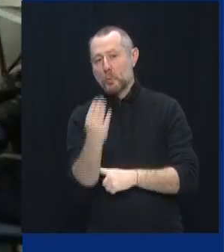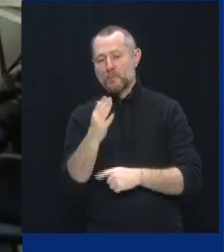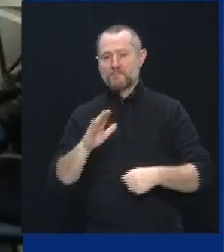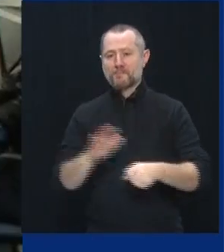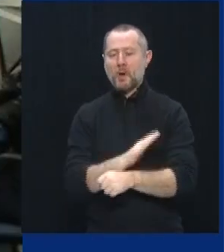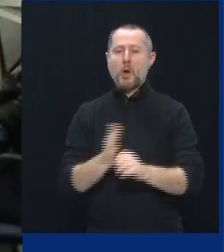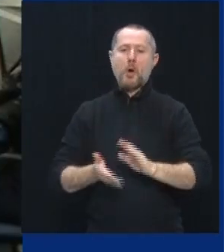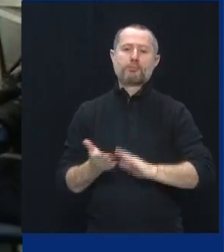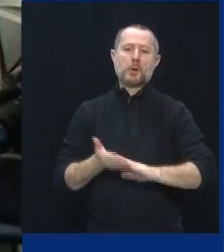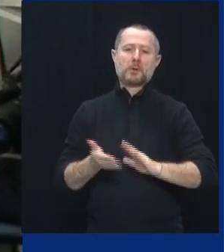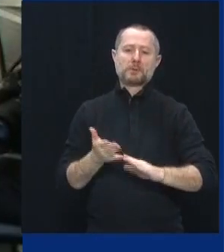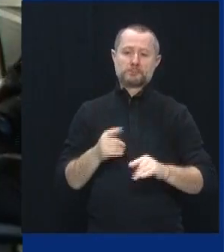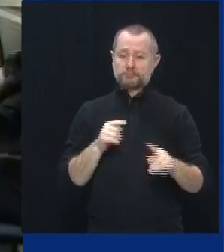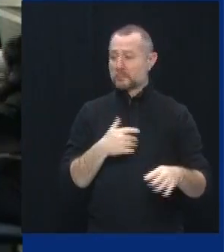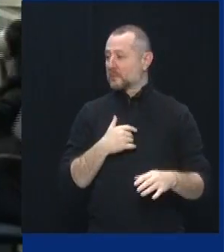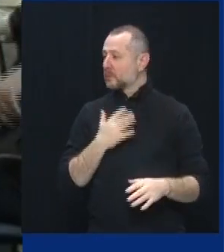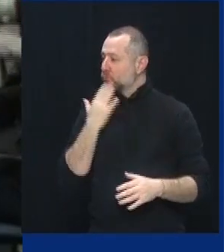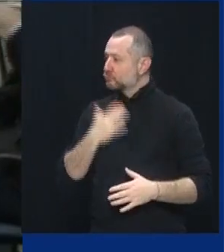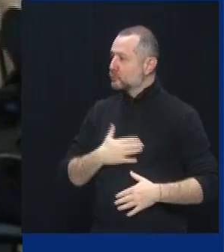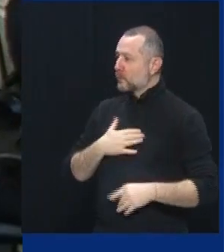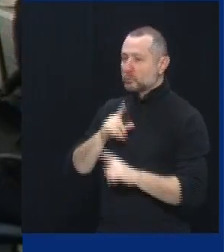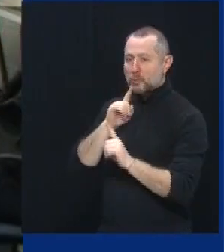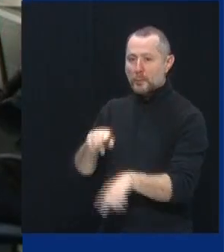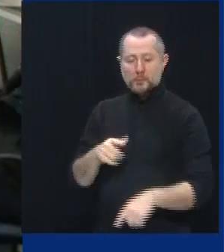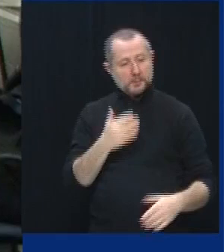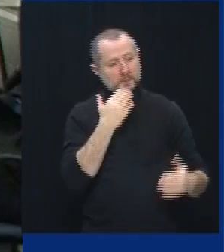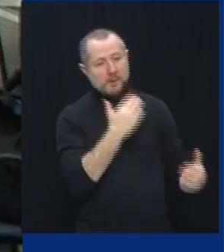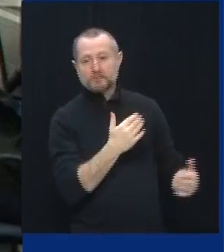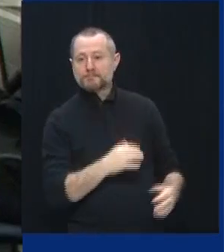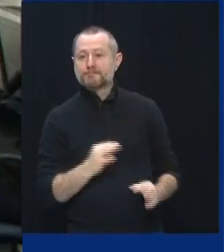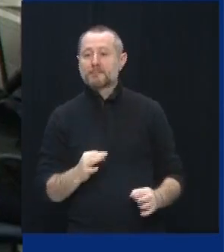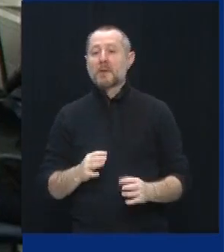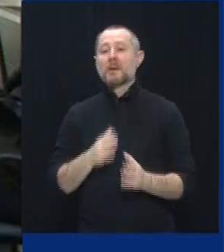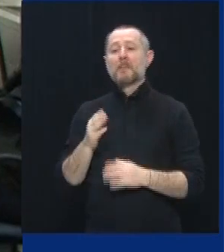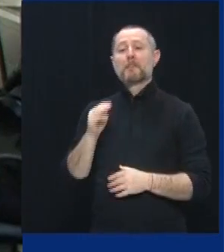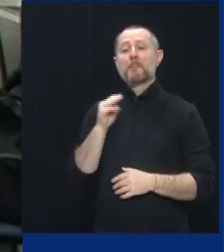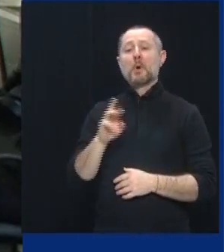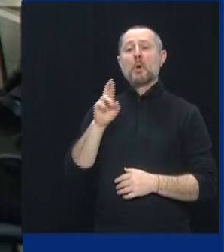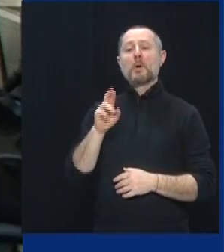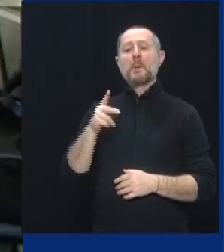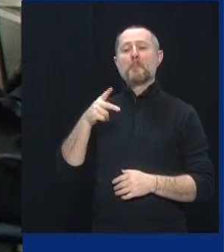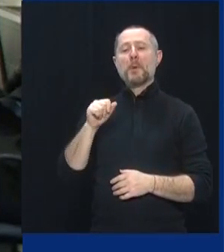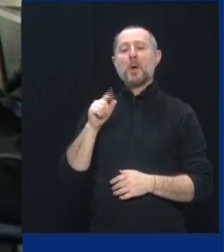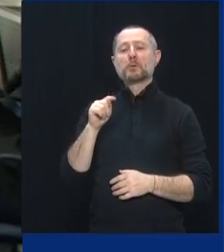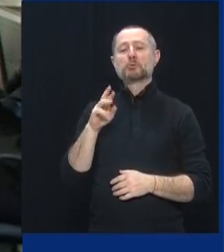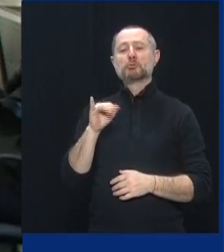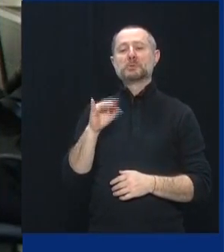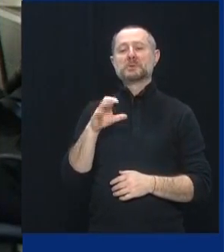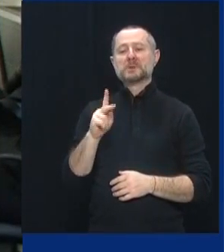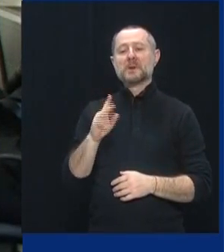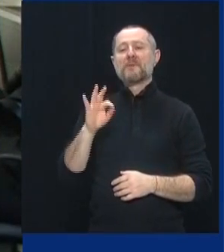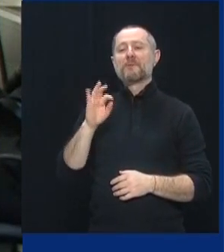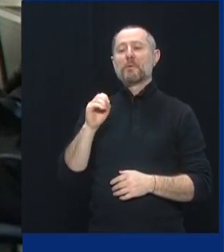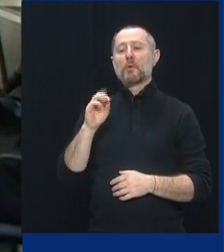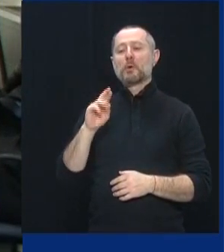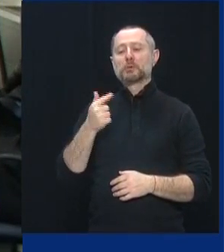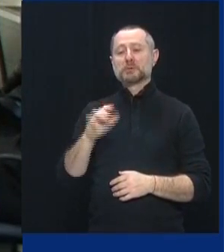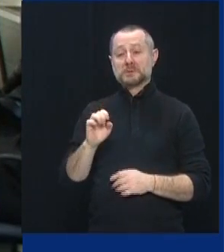HARRISON REMAINS SUSPENDED. TARGET IS TO HAVE FULL SERVICE RESTORED BY TOMORROW MORNING. GOVERNOR, THAT'S MY REPORT.